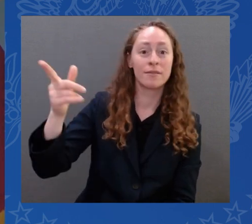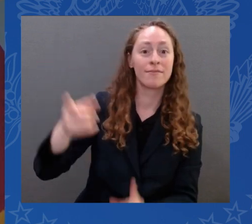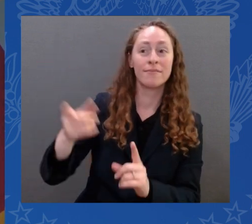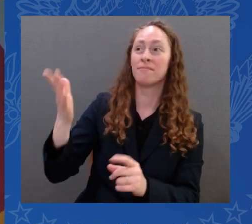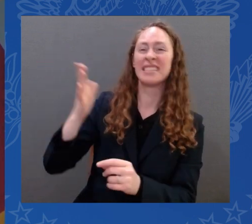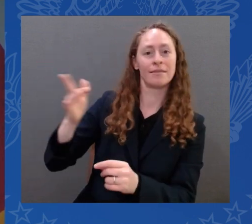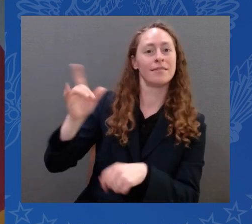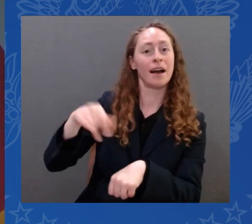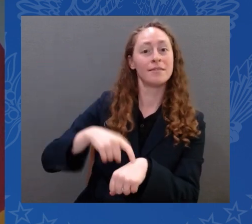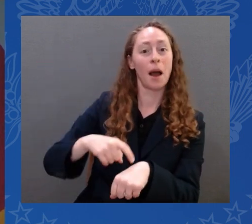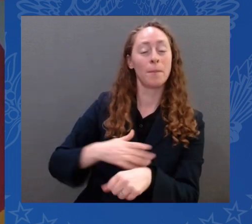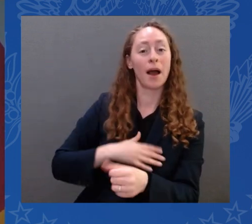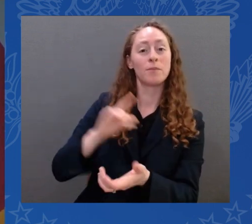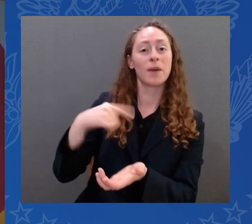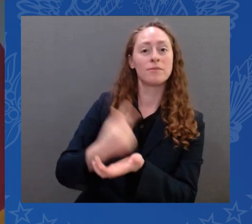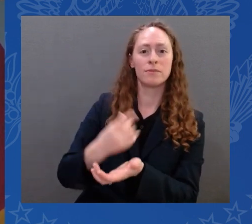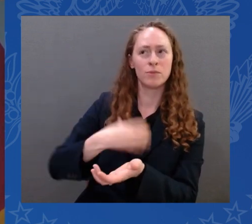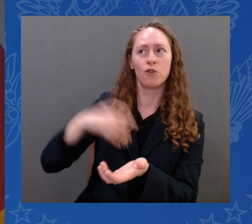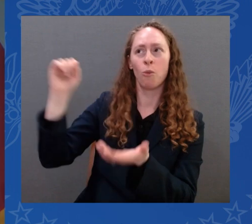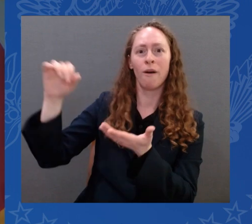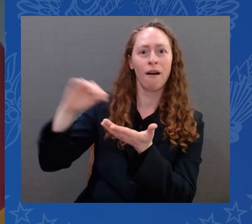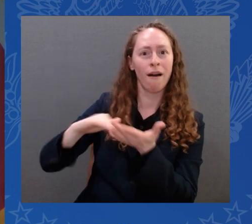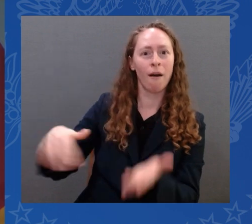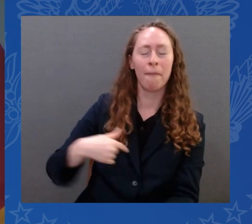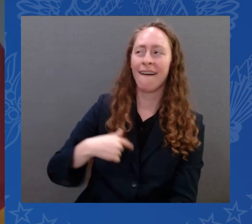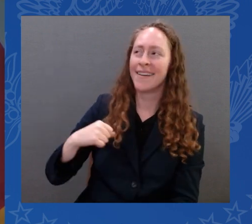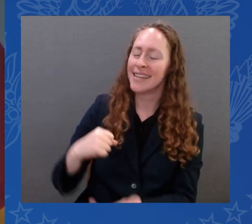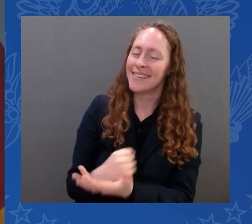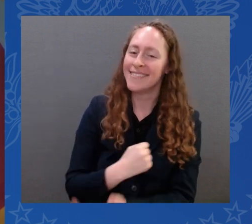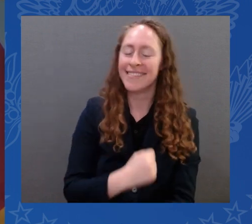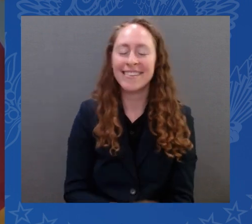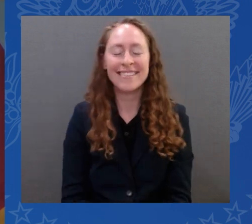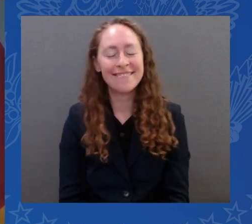Midshipmen, above all, the Academy has trained you to be leaders.